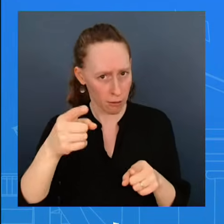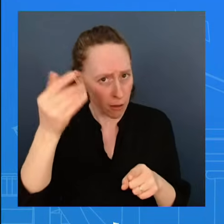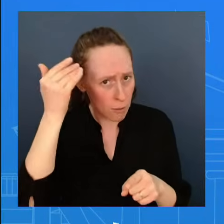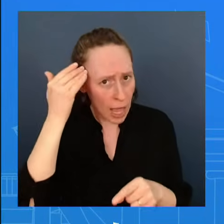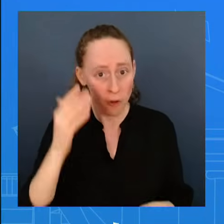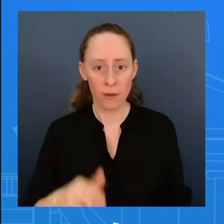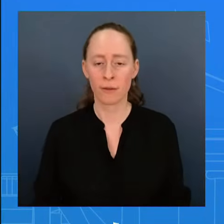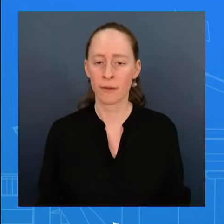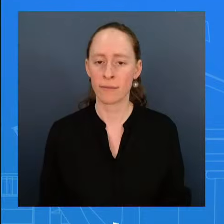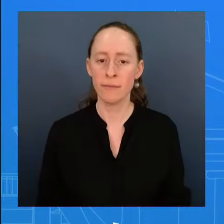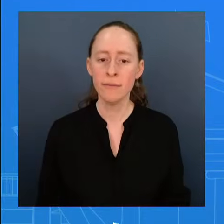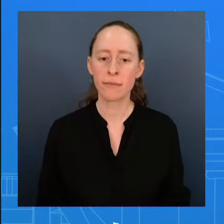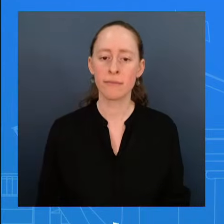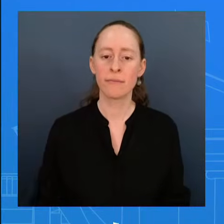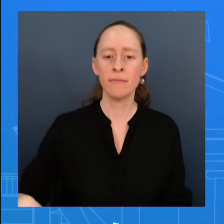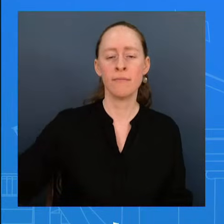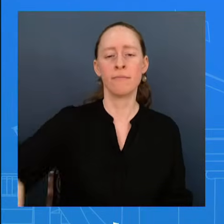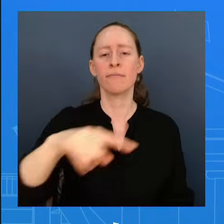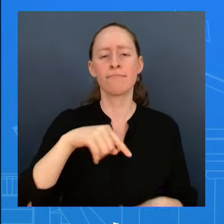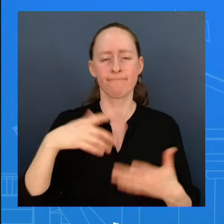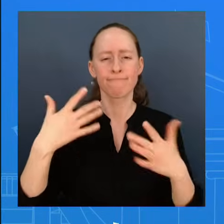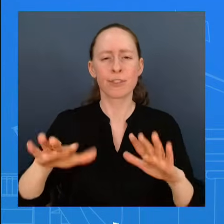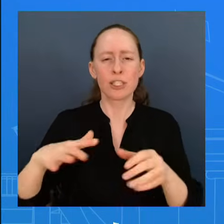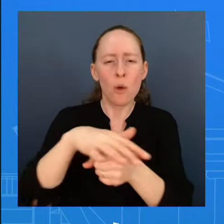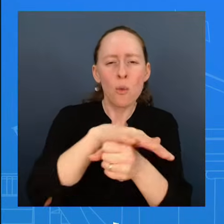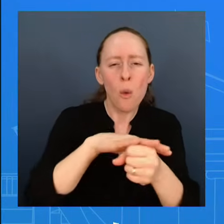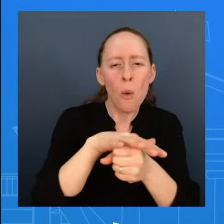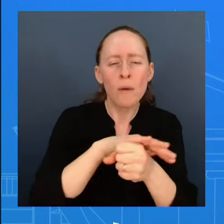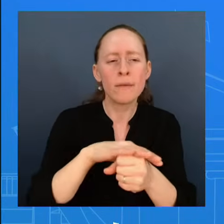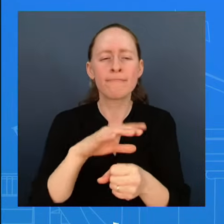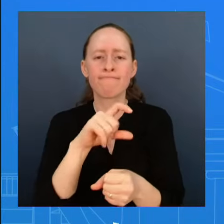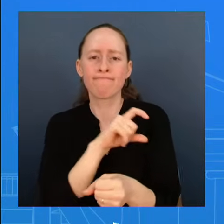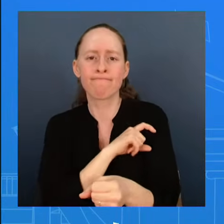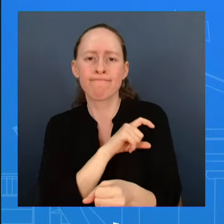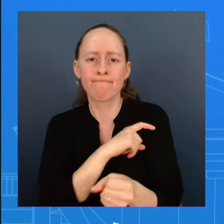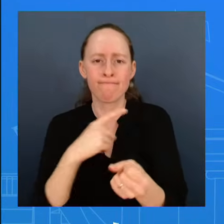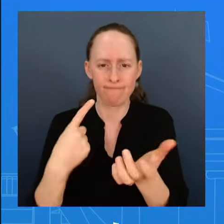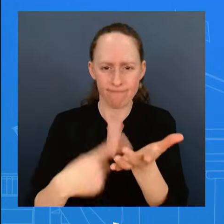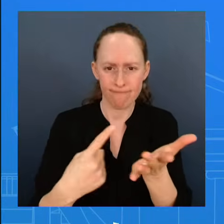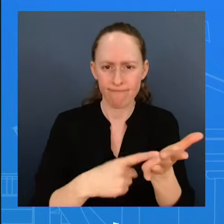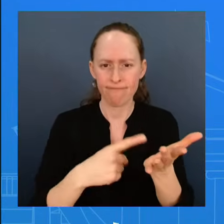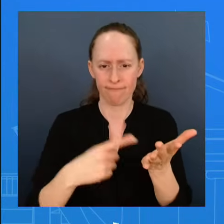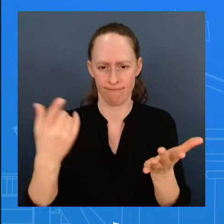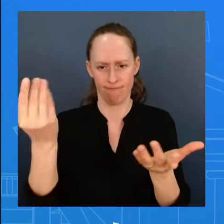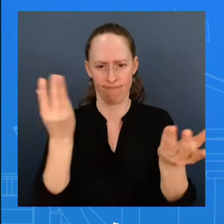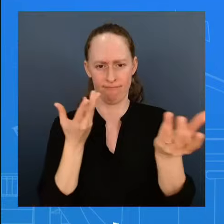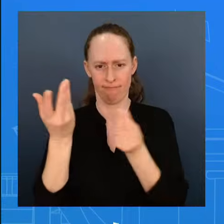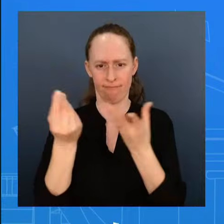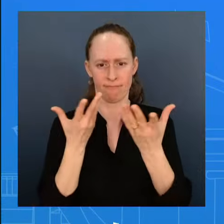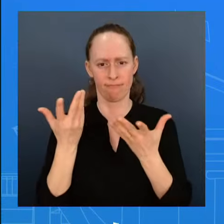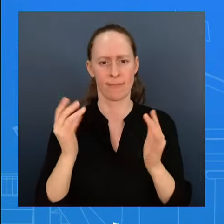and law enforcement to speak to and what they're seeing and what they're reporting. That is something that I can't speak to at this time.